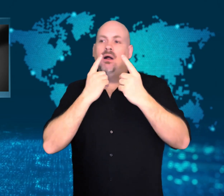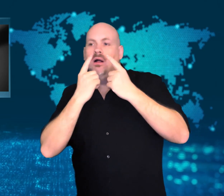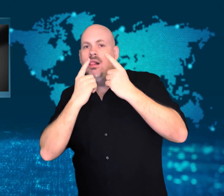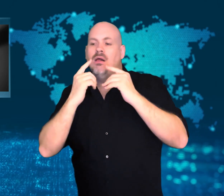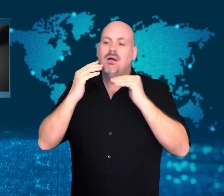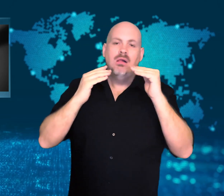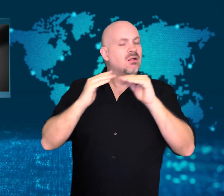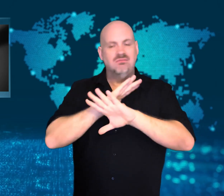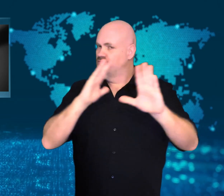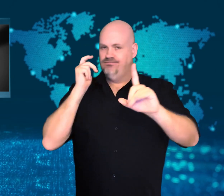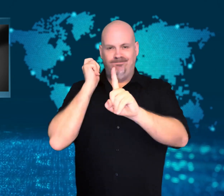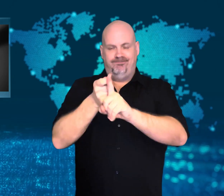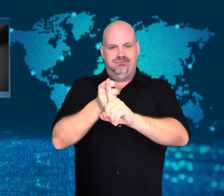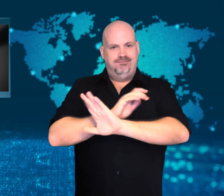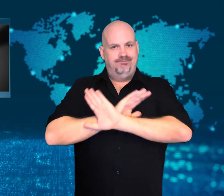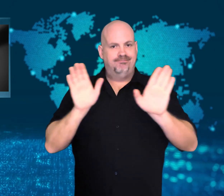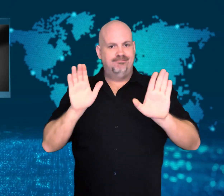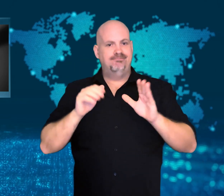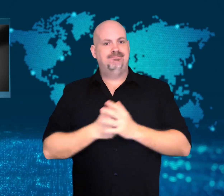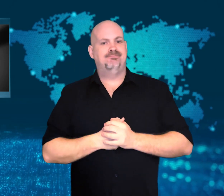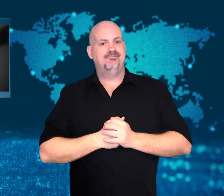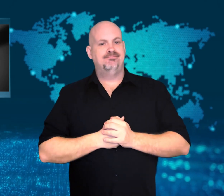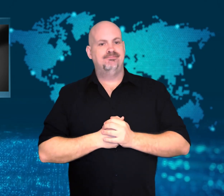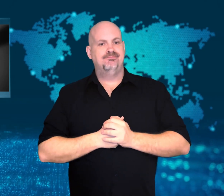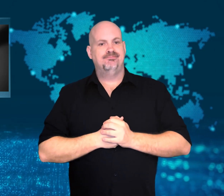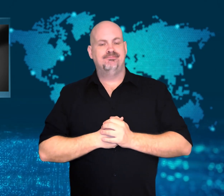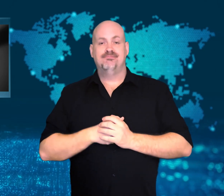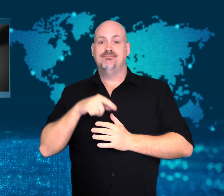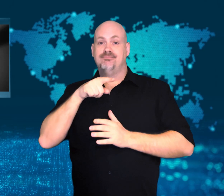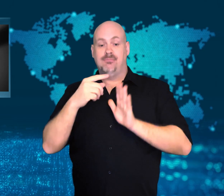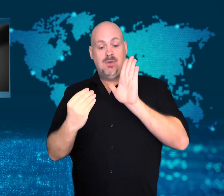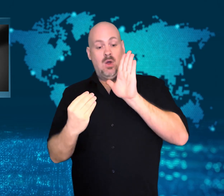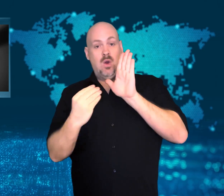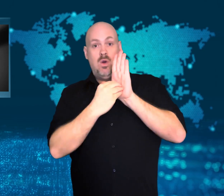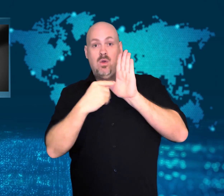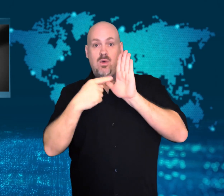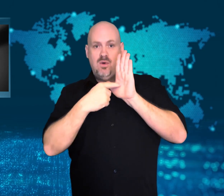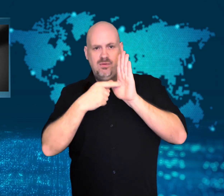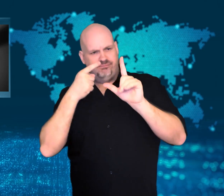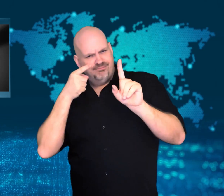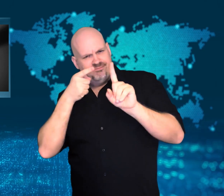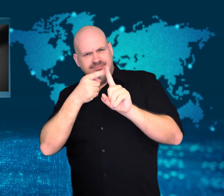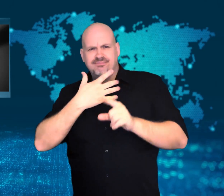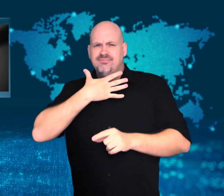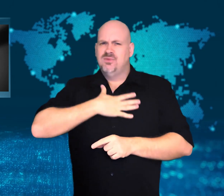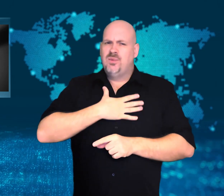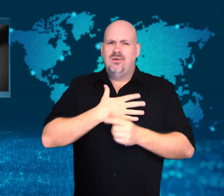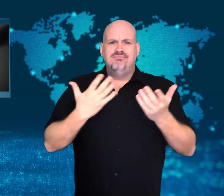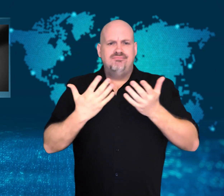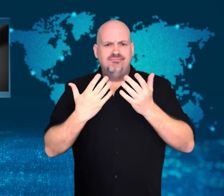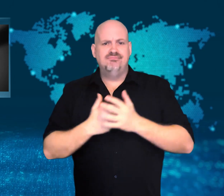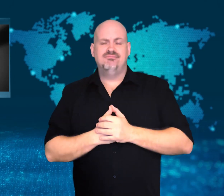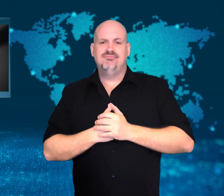the law would not apply to couples whose age gap is